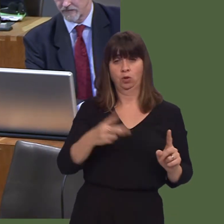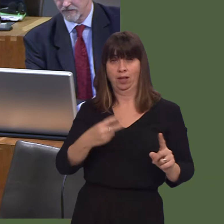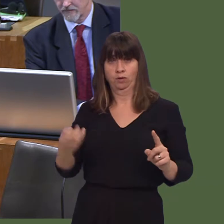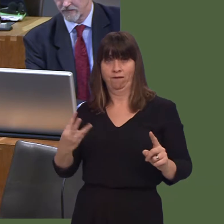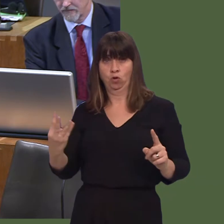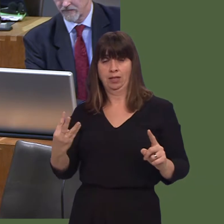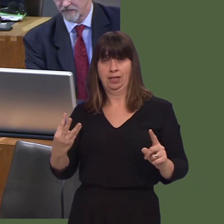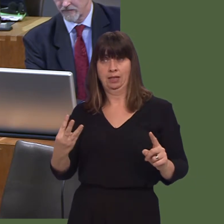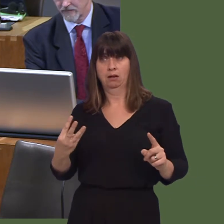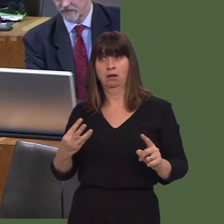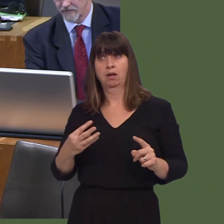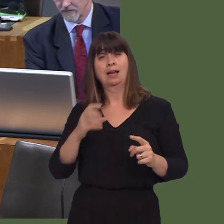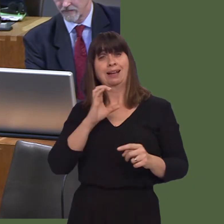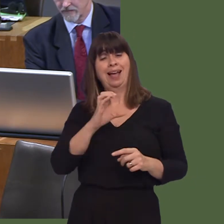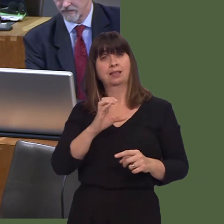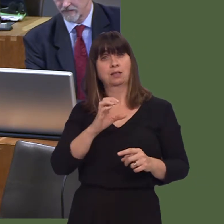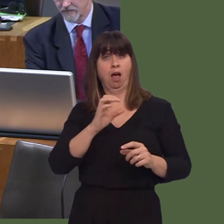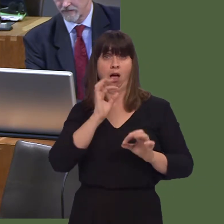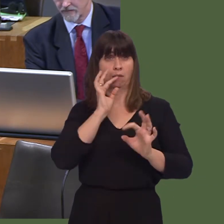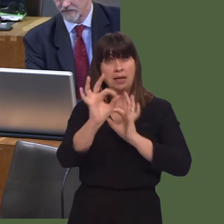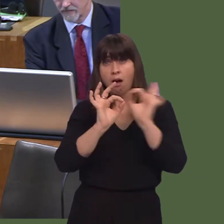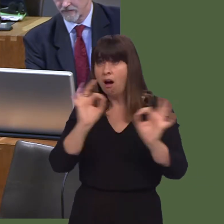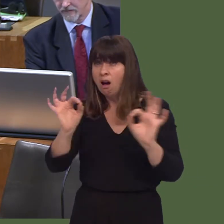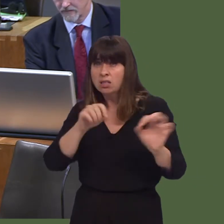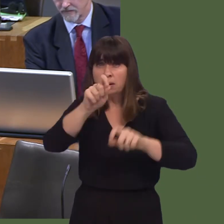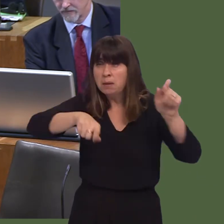The cancer patient experience survey showed that 93 per cent of lung cancer patients reported